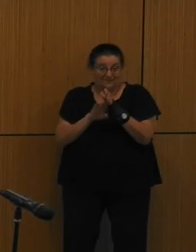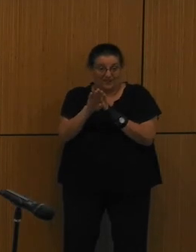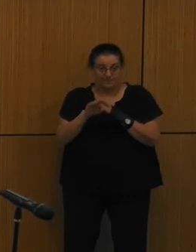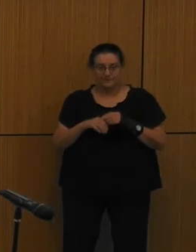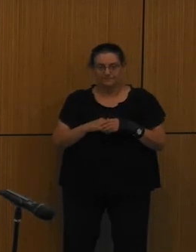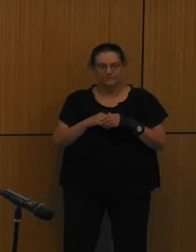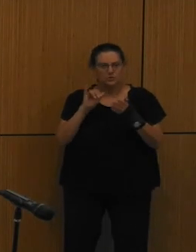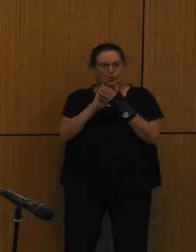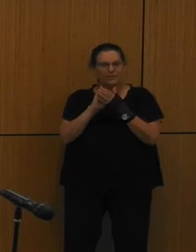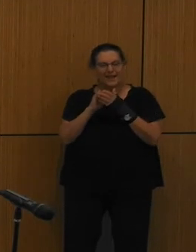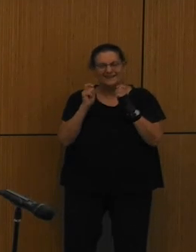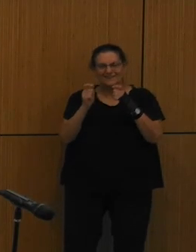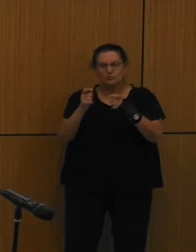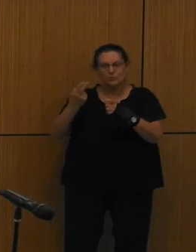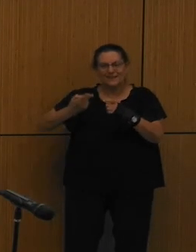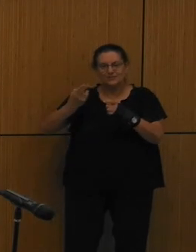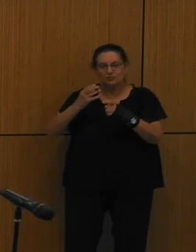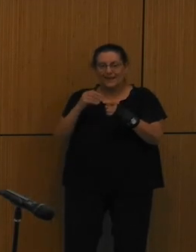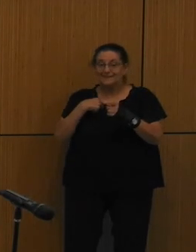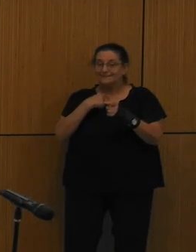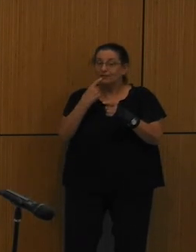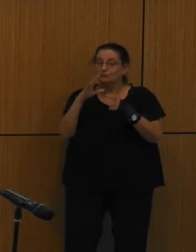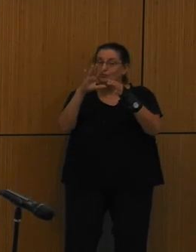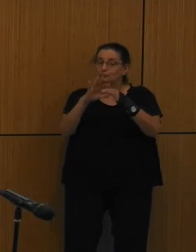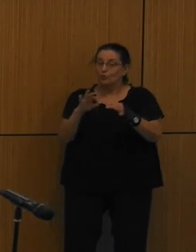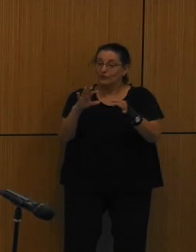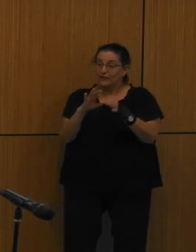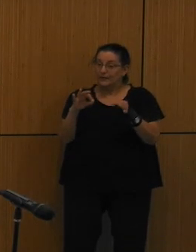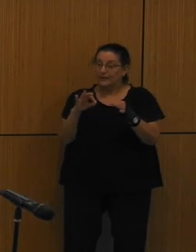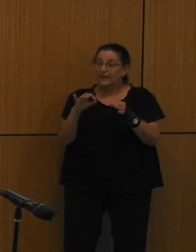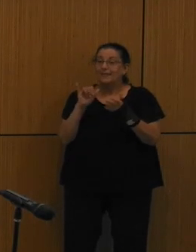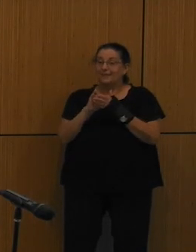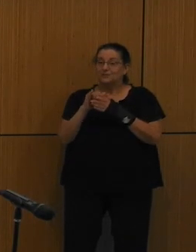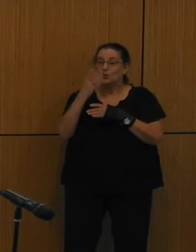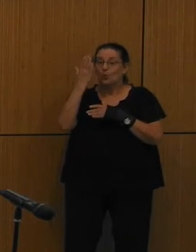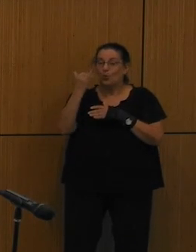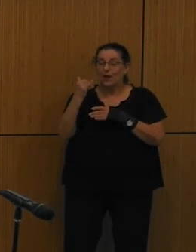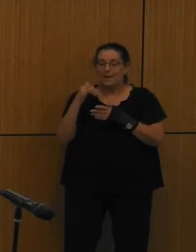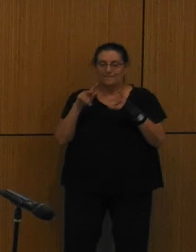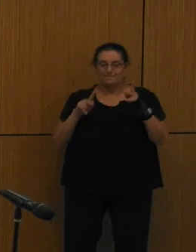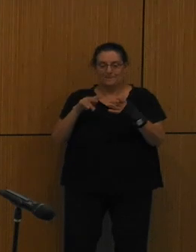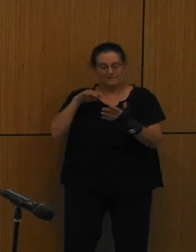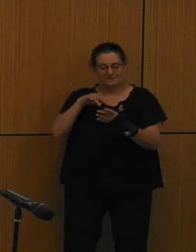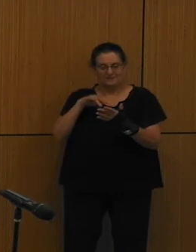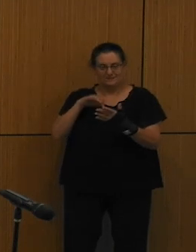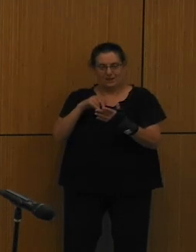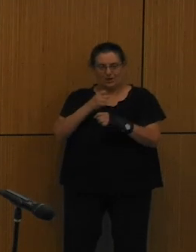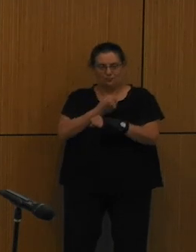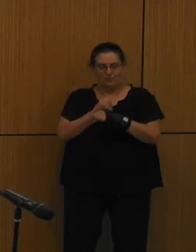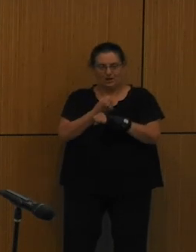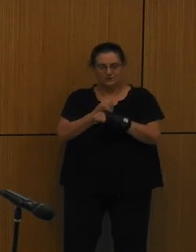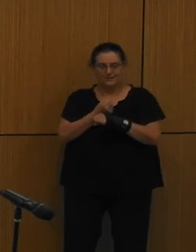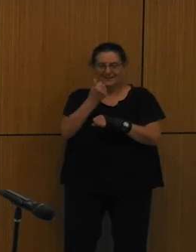the history and tells a story, which is why geologists study rocks. Rocks. Every rock has a story to tell.